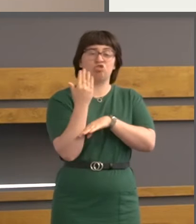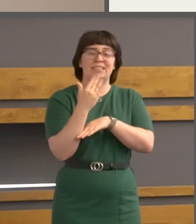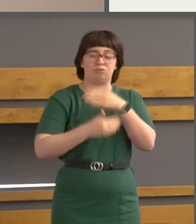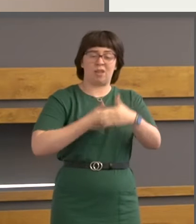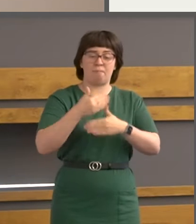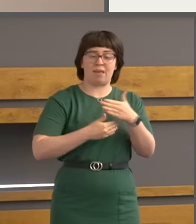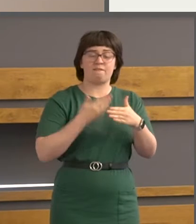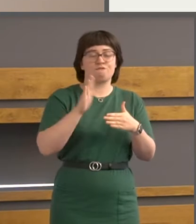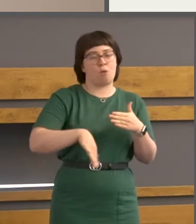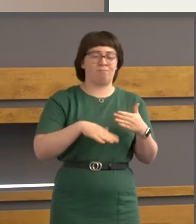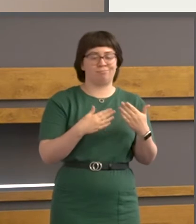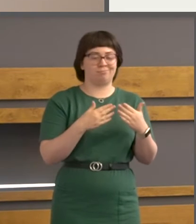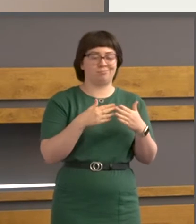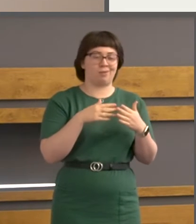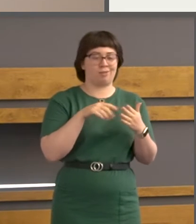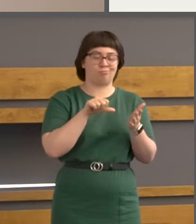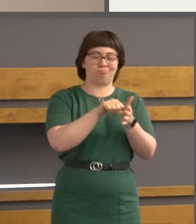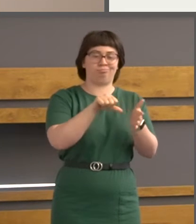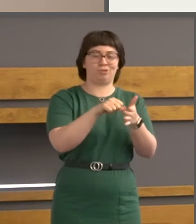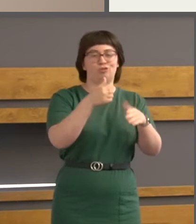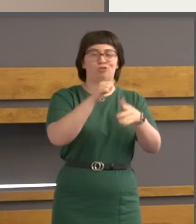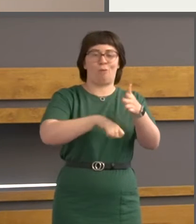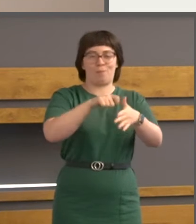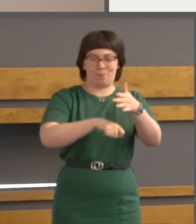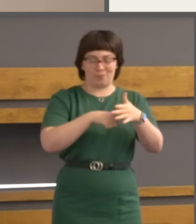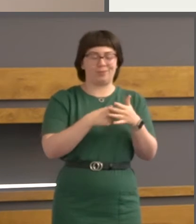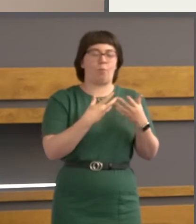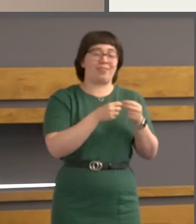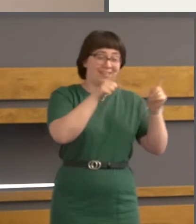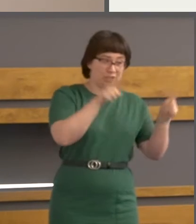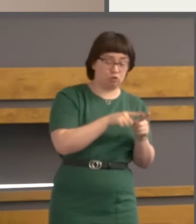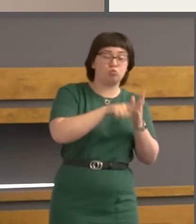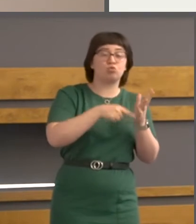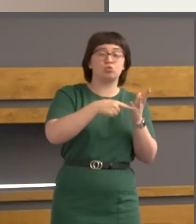from the local hardware store. So with the Indian jute production that's now all for export,